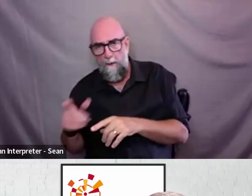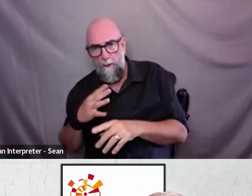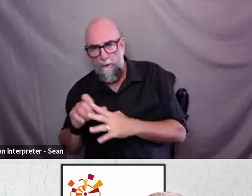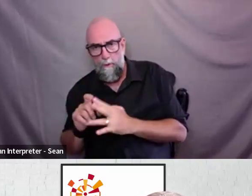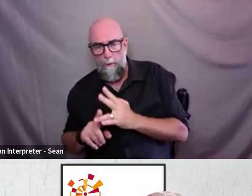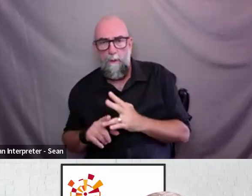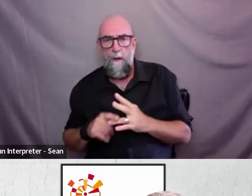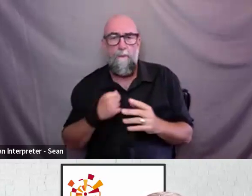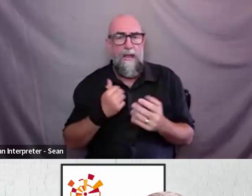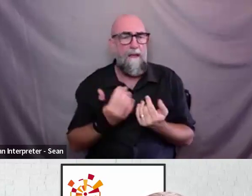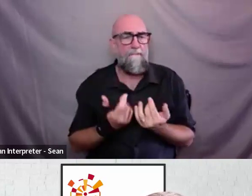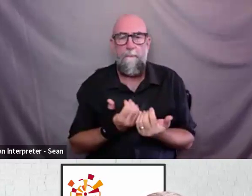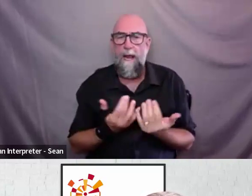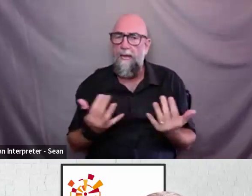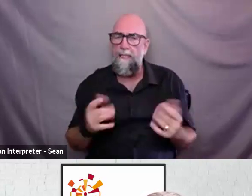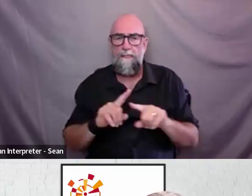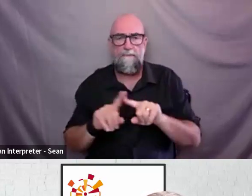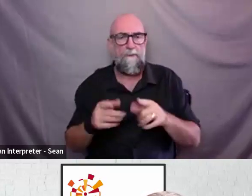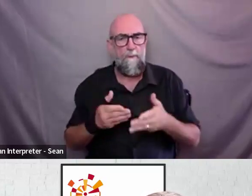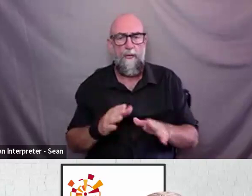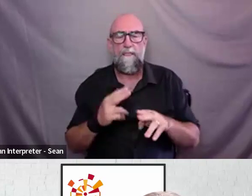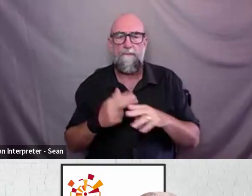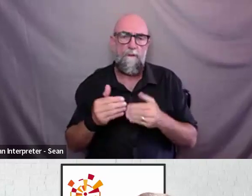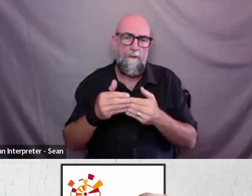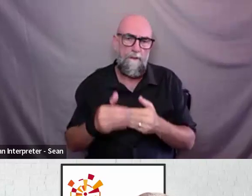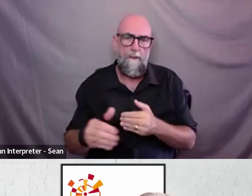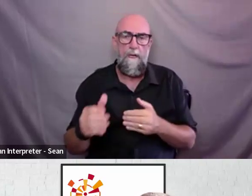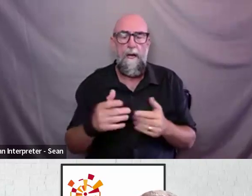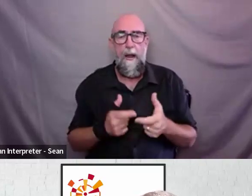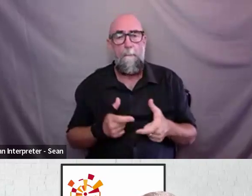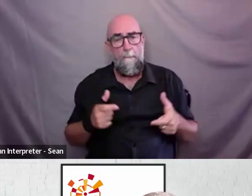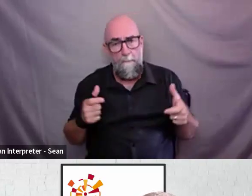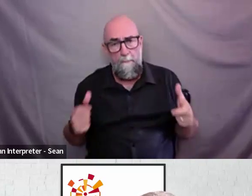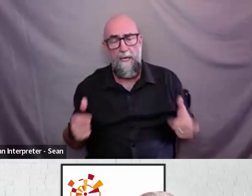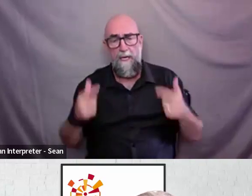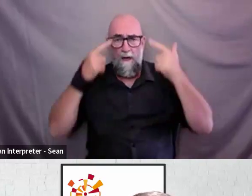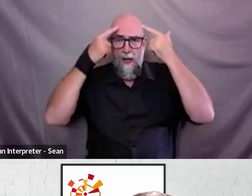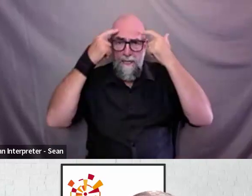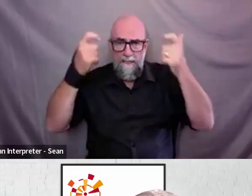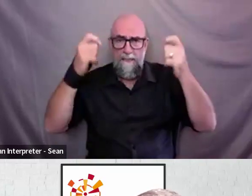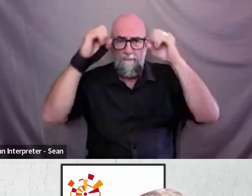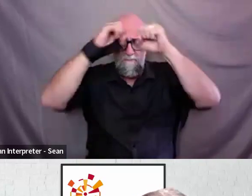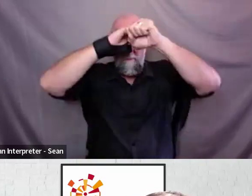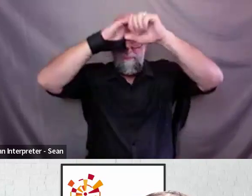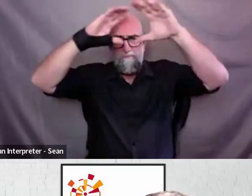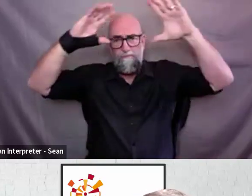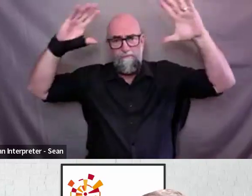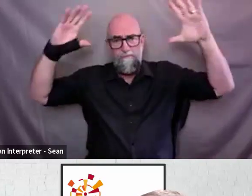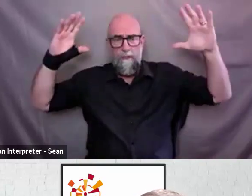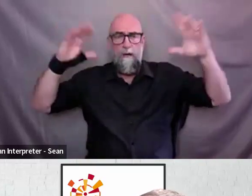seem ridiculous and impossible, we need to be bringing them into our conversation to start shifting our thinking. >>